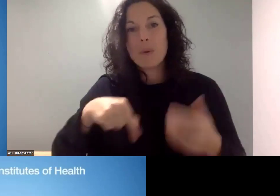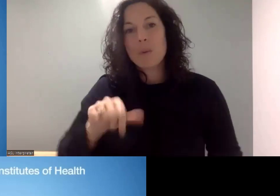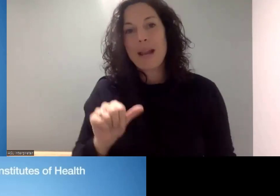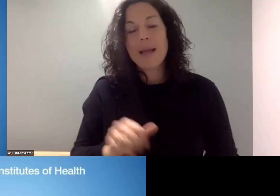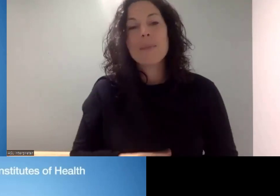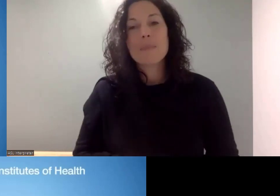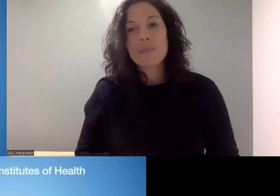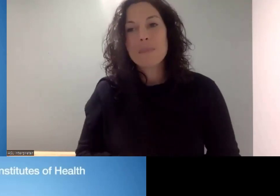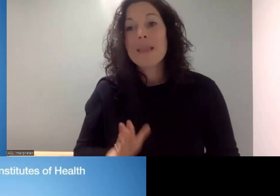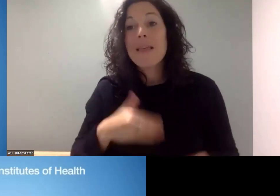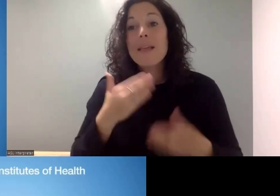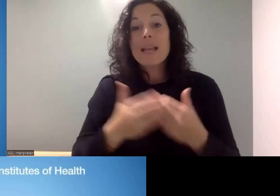The next question that we have,